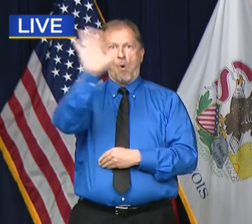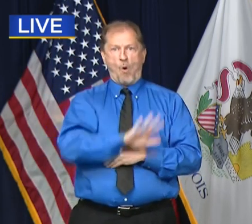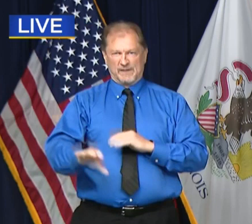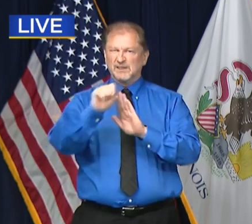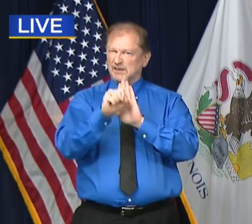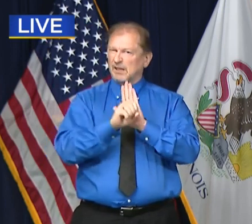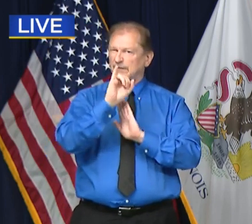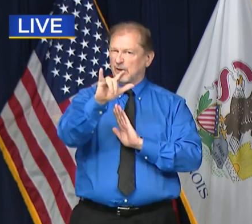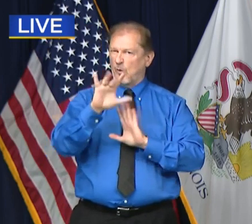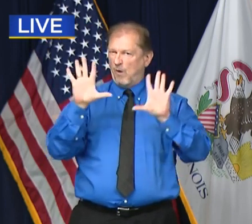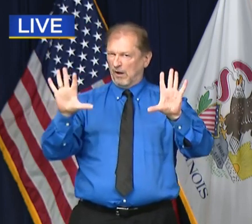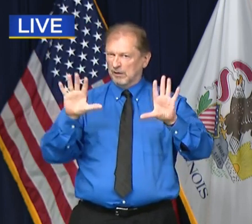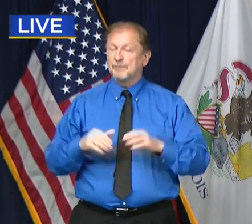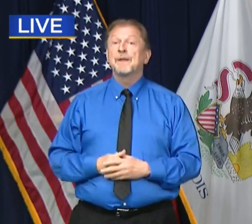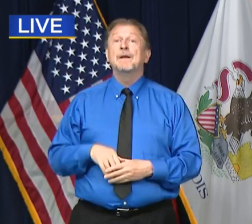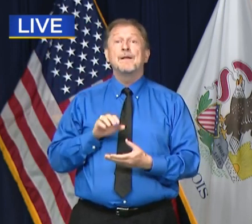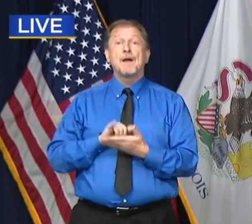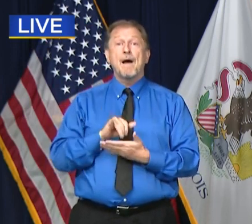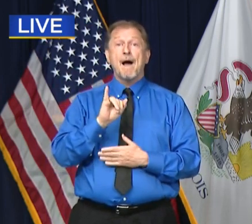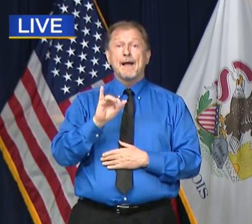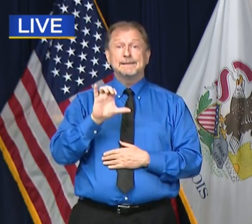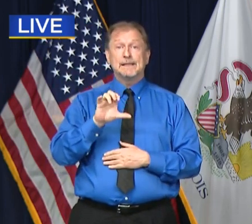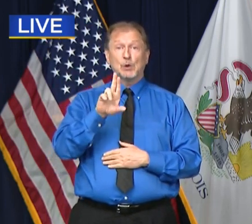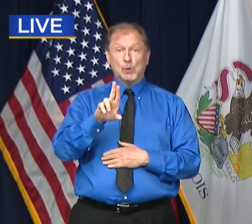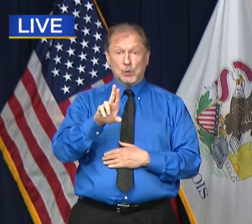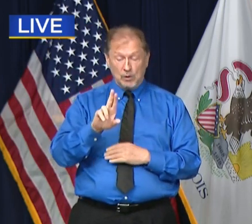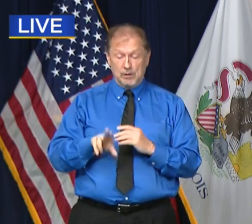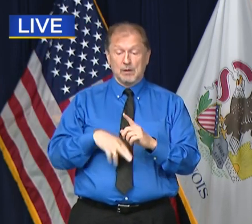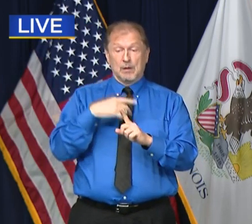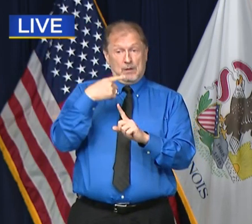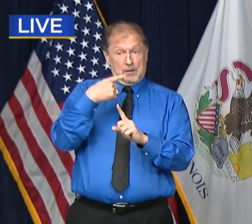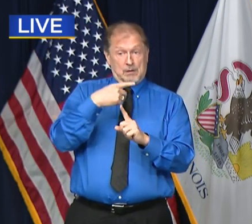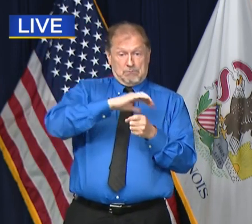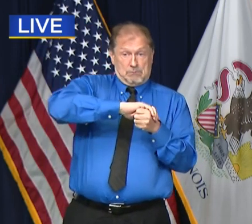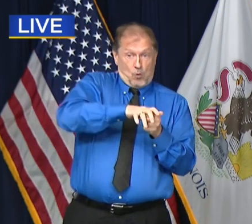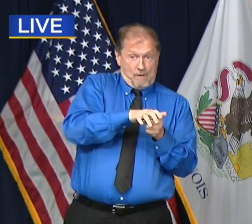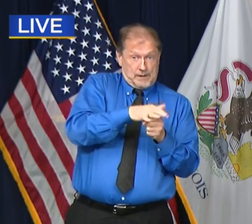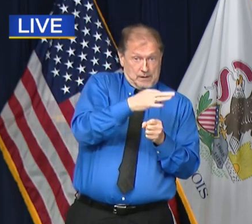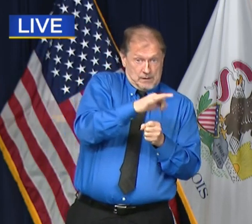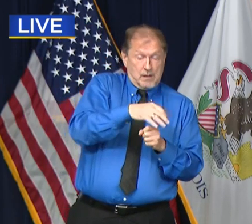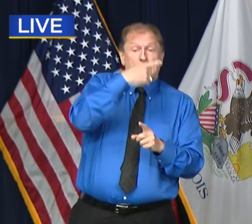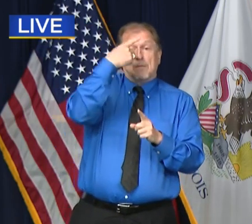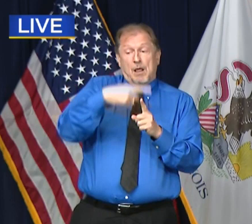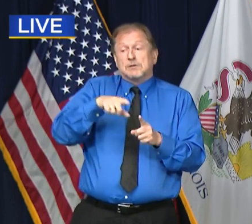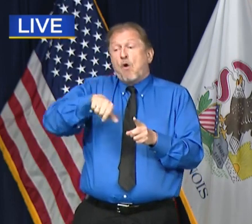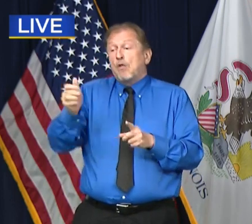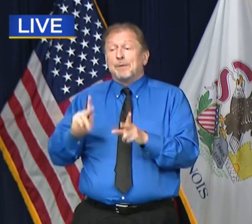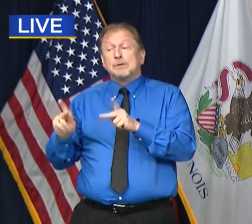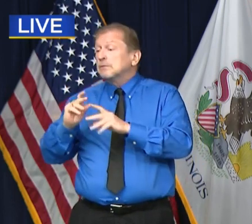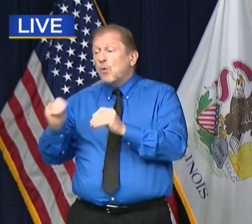MIDNIGHT LAST NIGHT, 33% OF OUR 3681 ICU BED WHICH WHEN